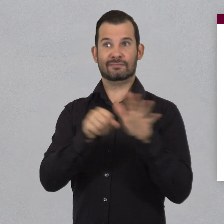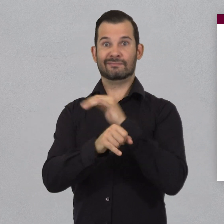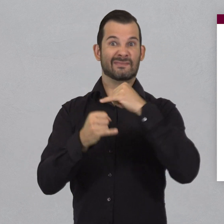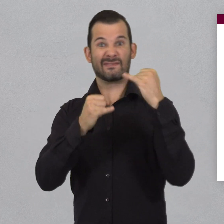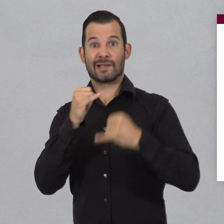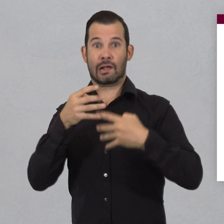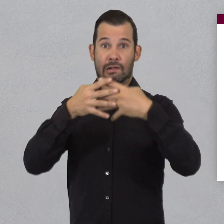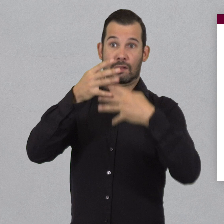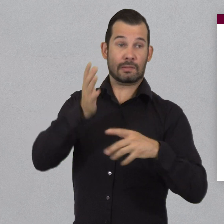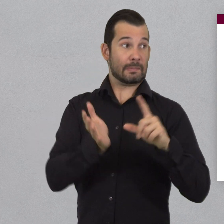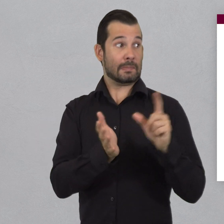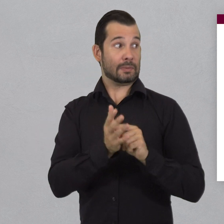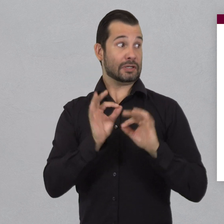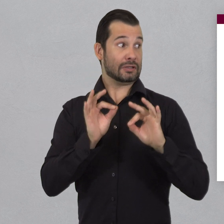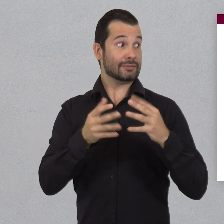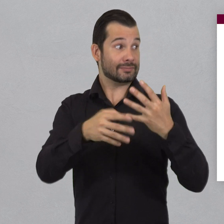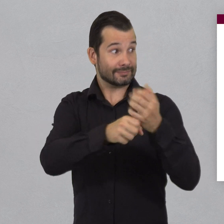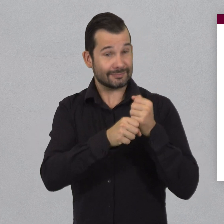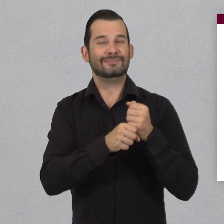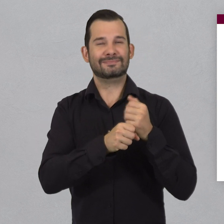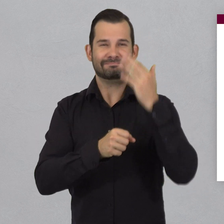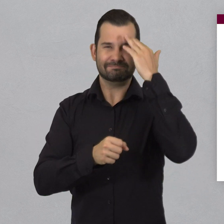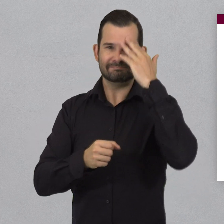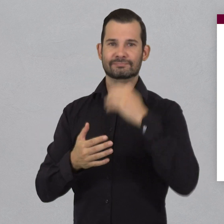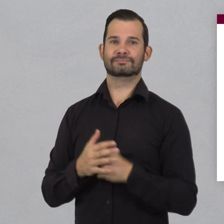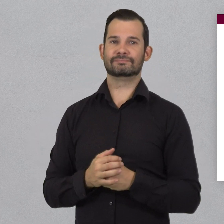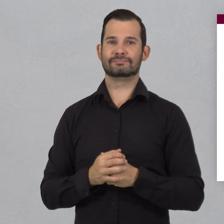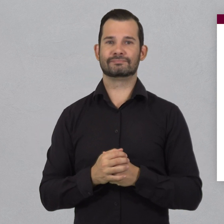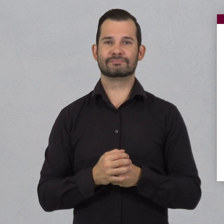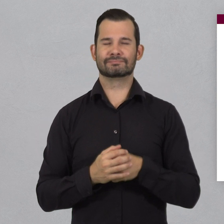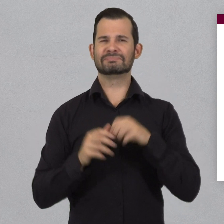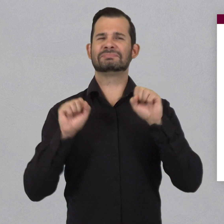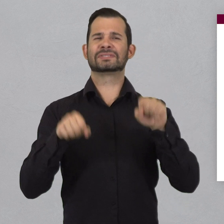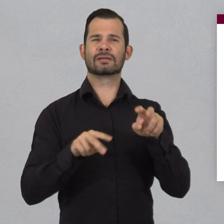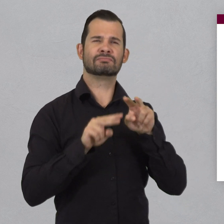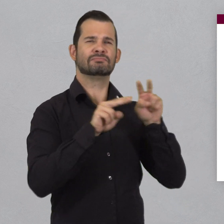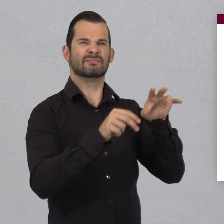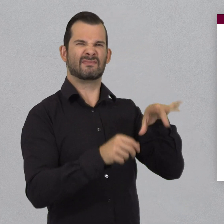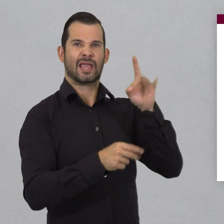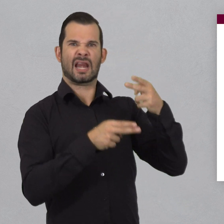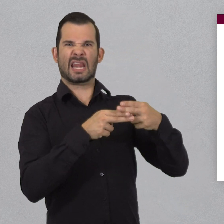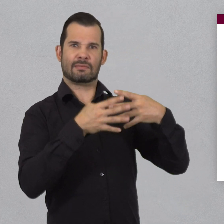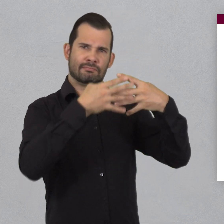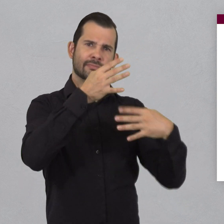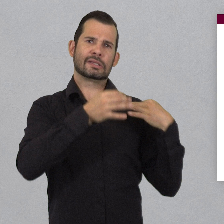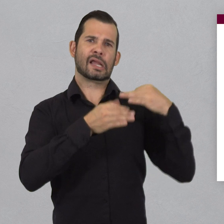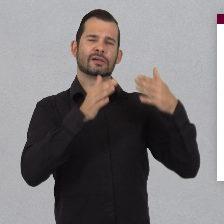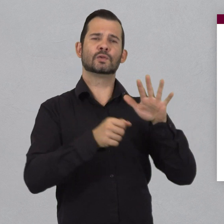you can wait until the final list is published. You can find the names of the candidates in your